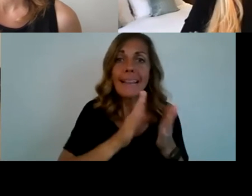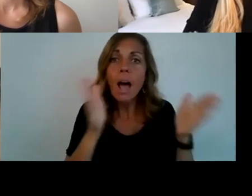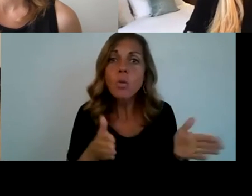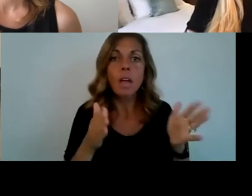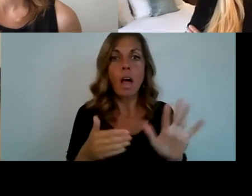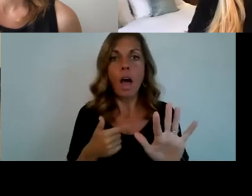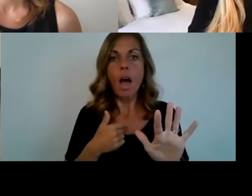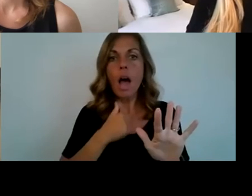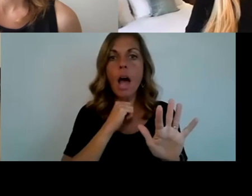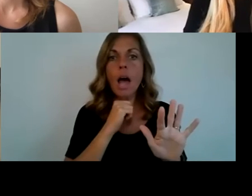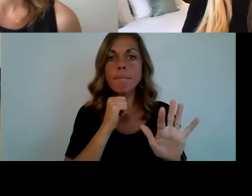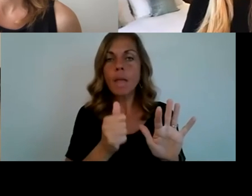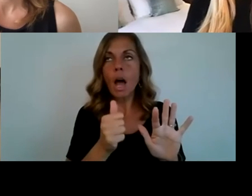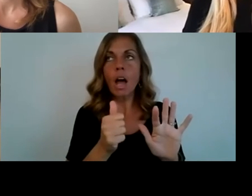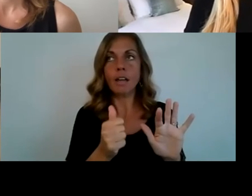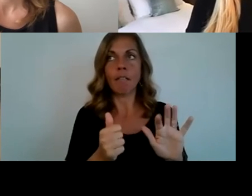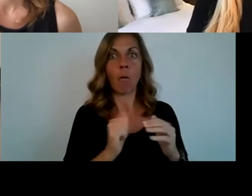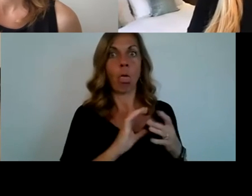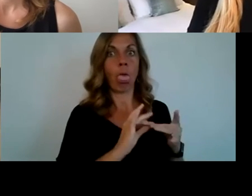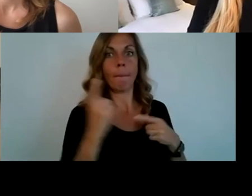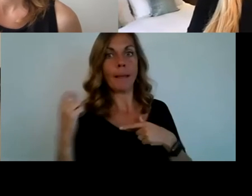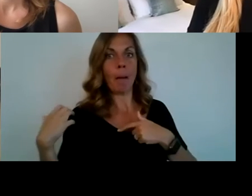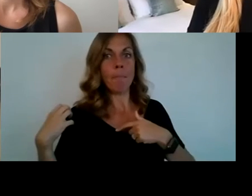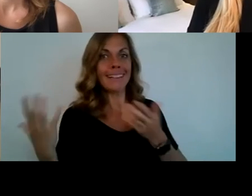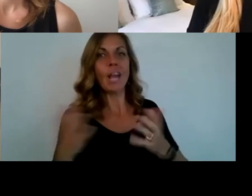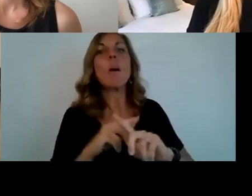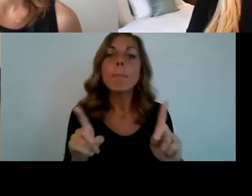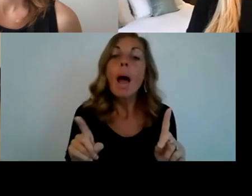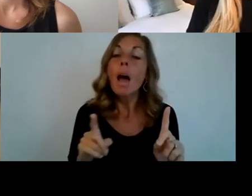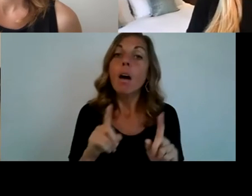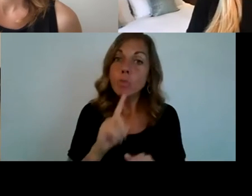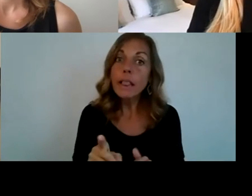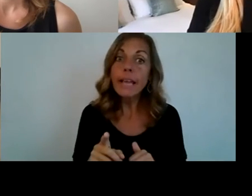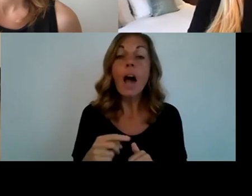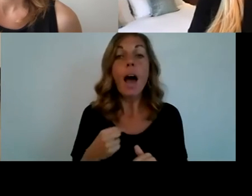boss is on the line with us. But not only am I very, very lucky and privileged to be